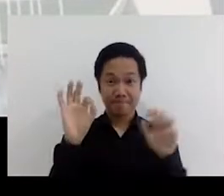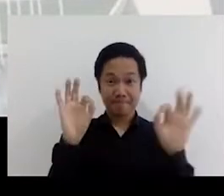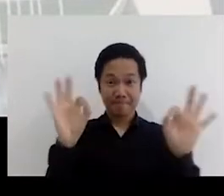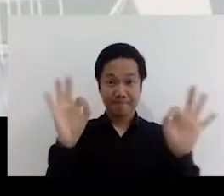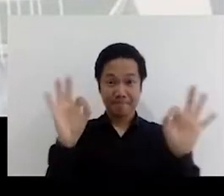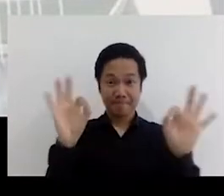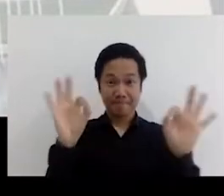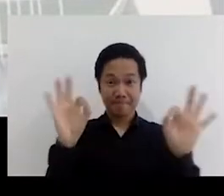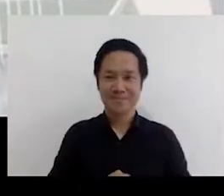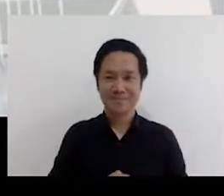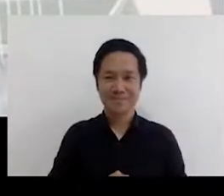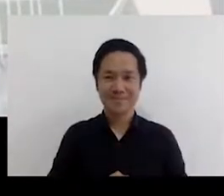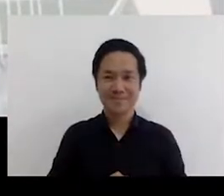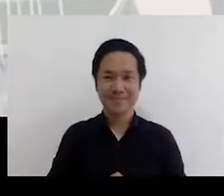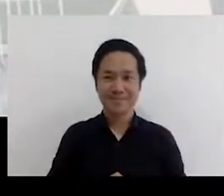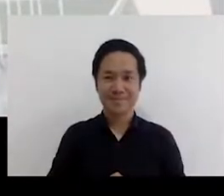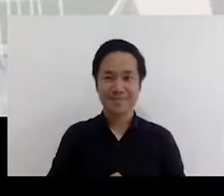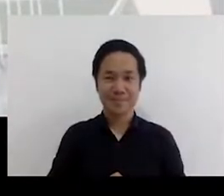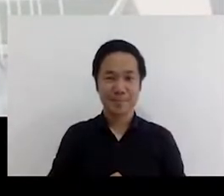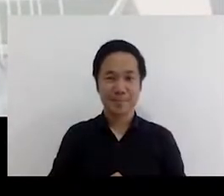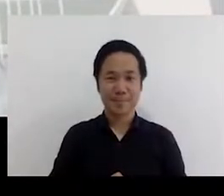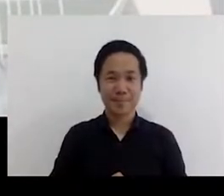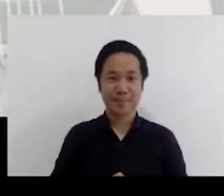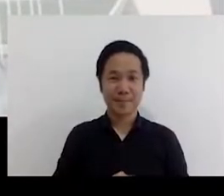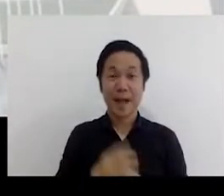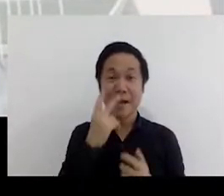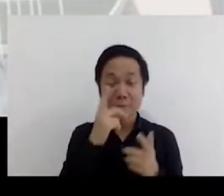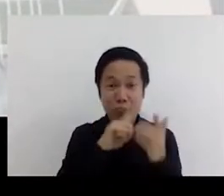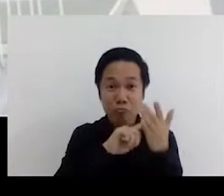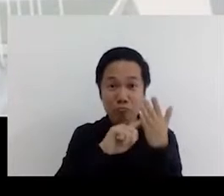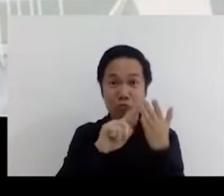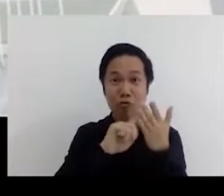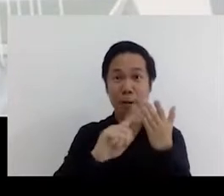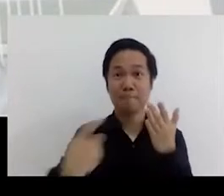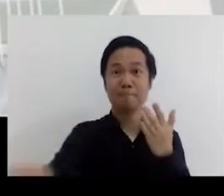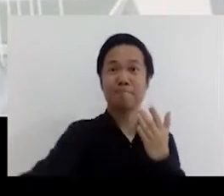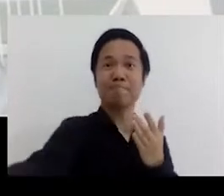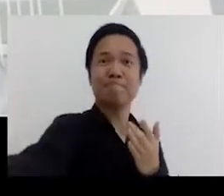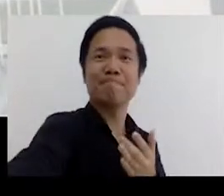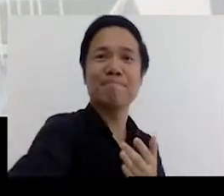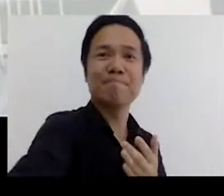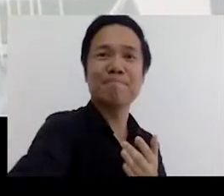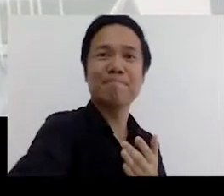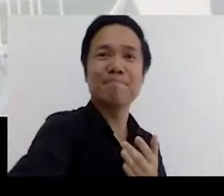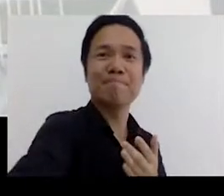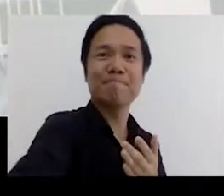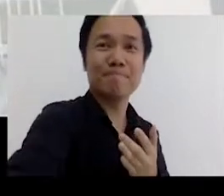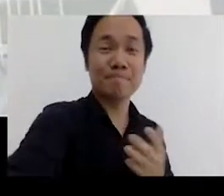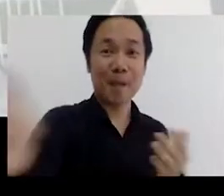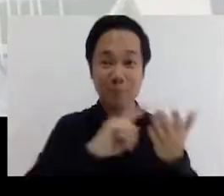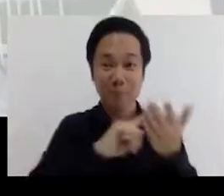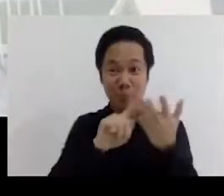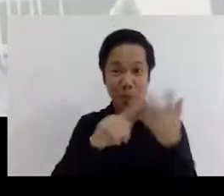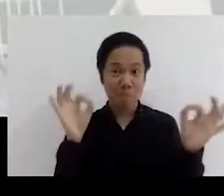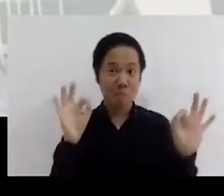And maybe I will look to colleagues to see whether I should start again.